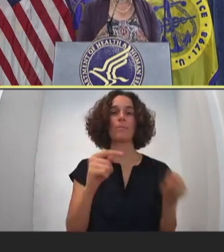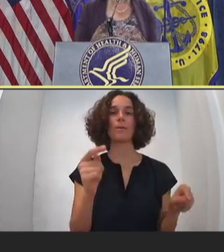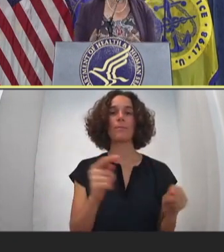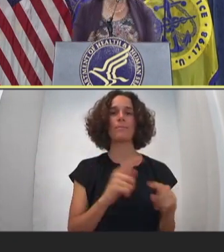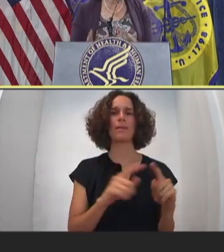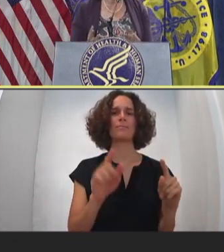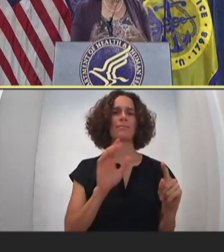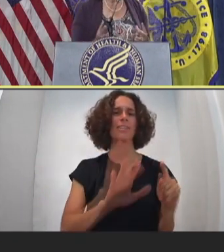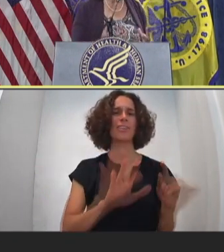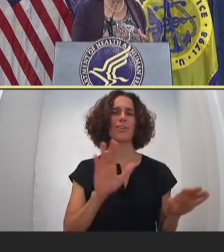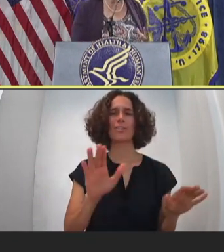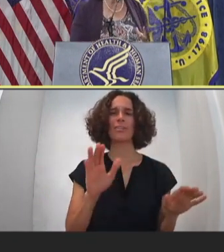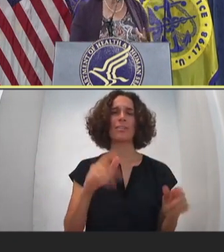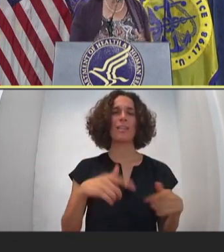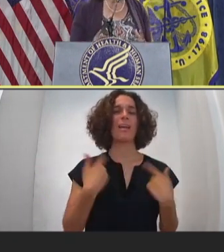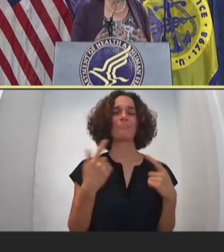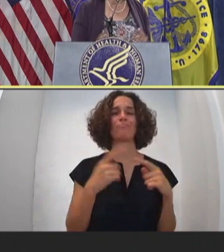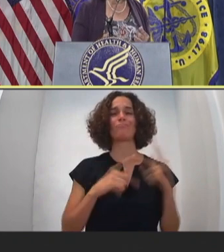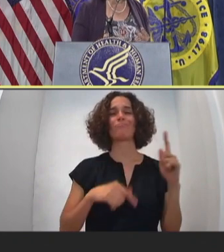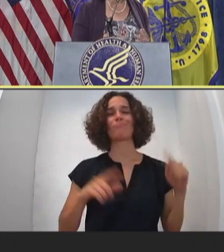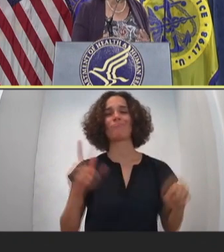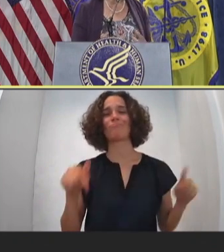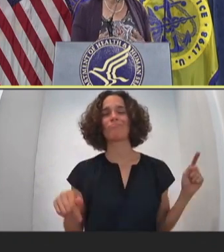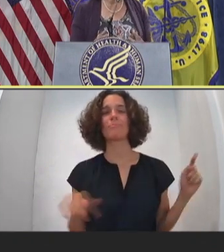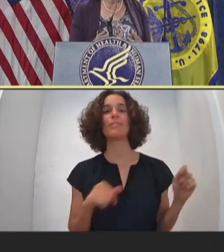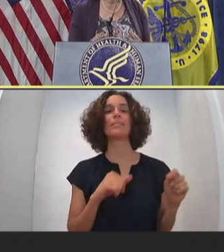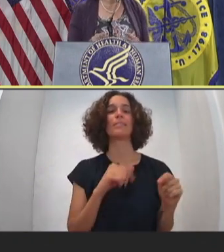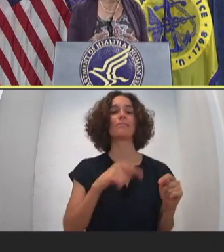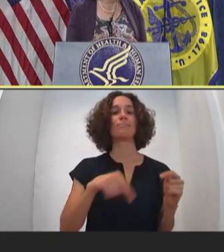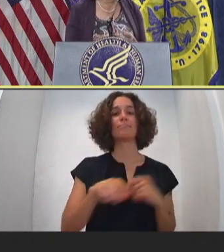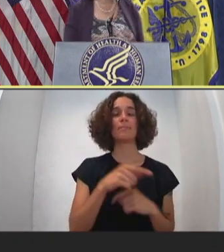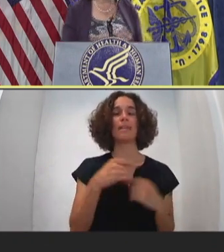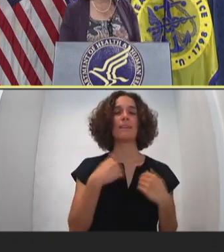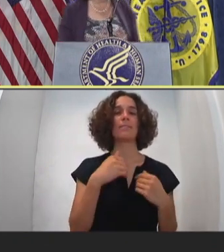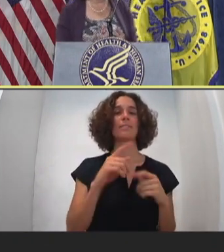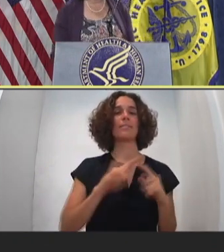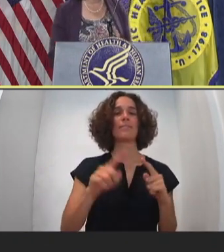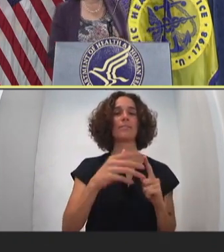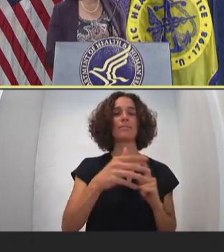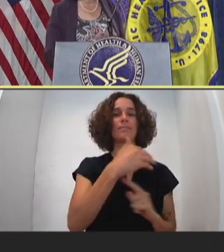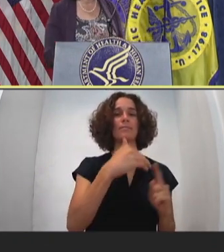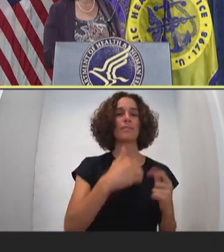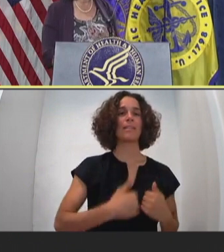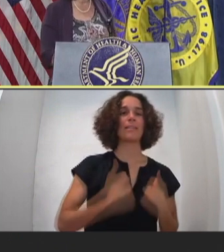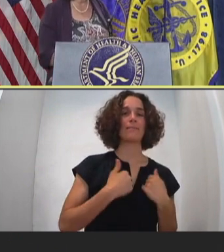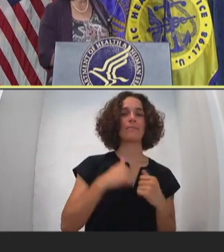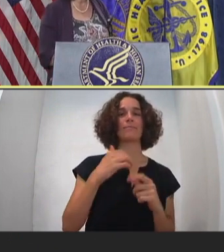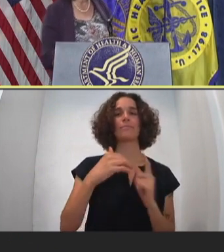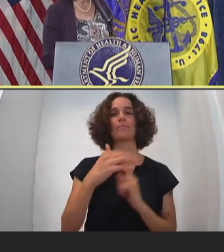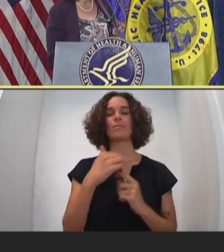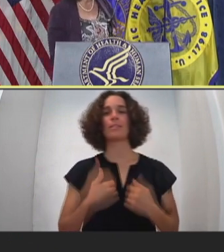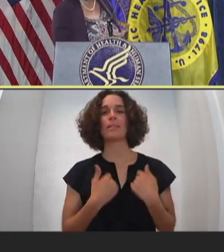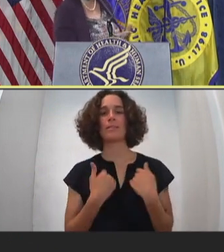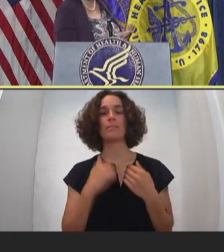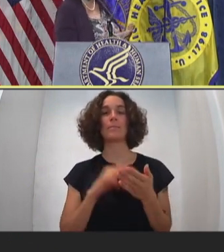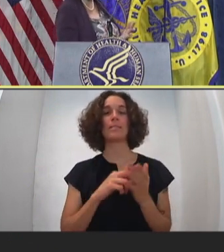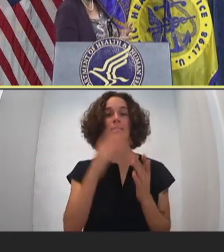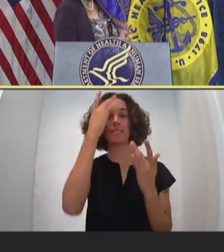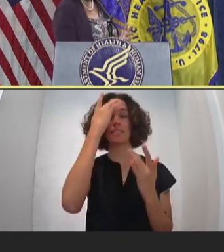they live in different settings. So, understanding that disease burden is particularly important.